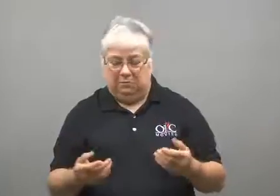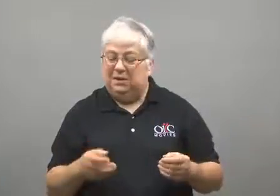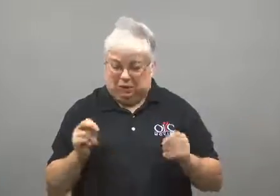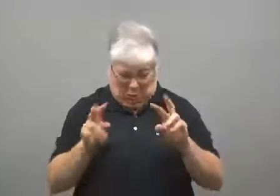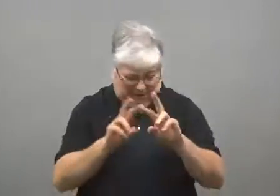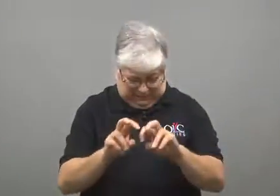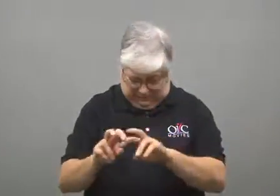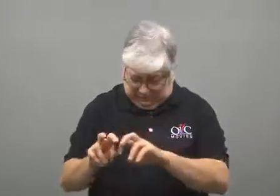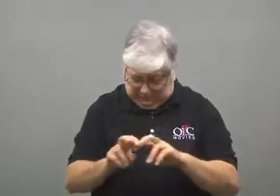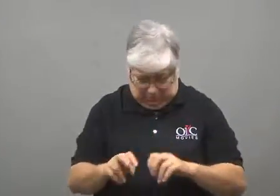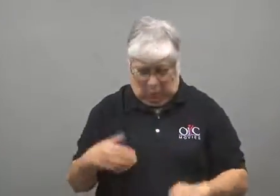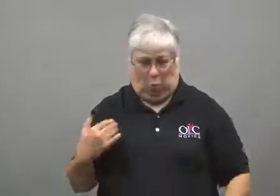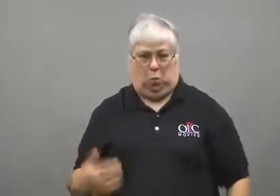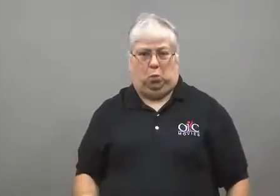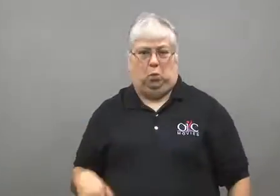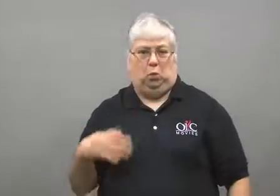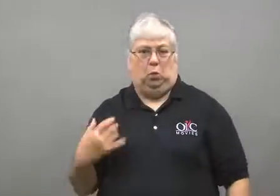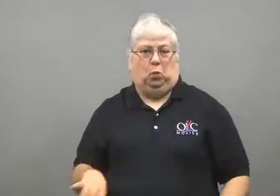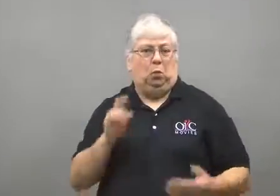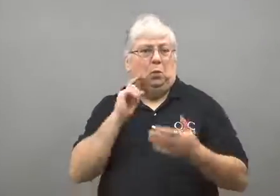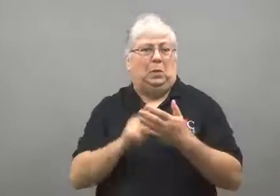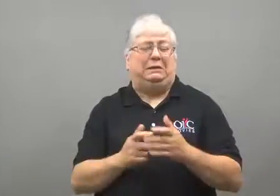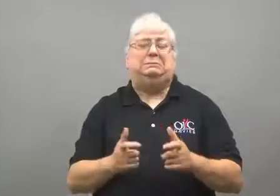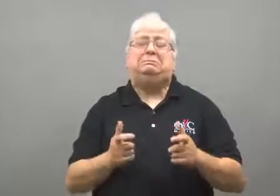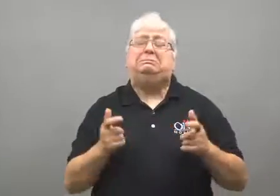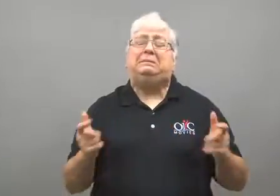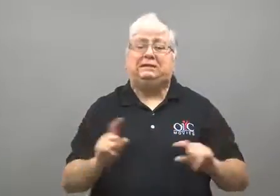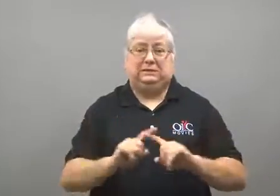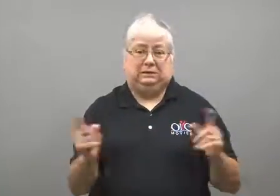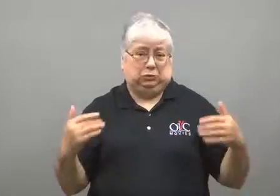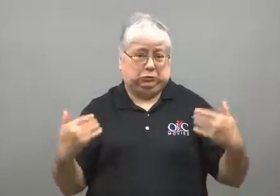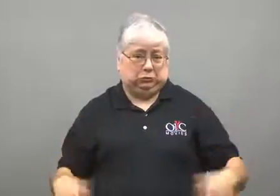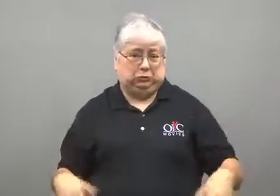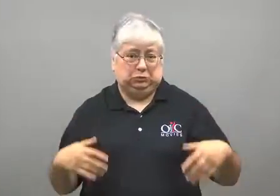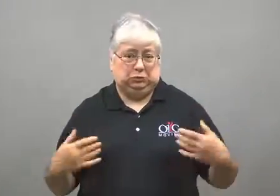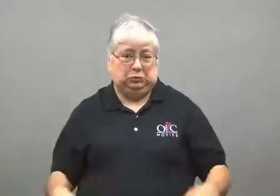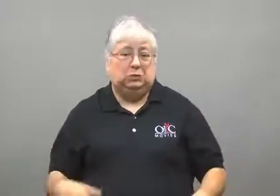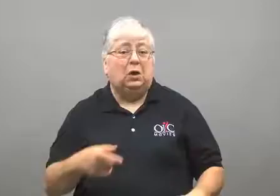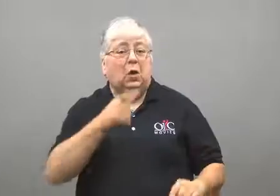The study showed there was a huge difference.